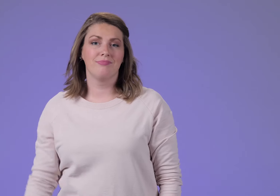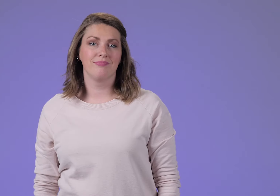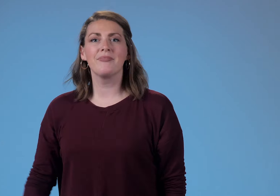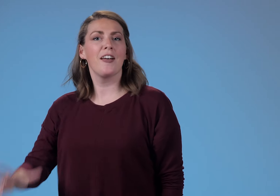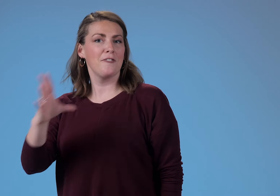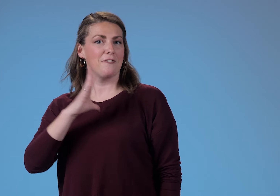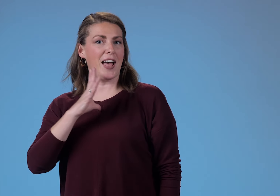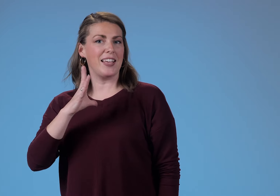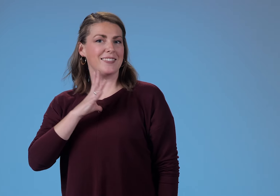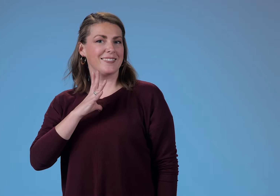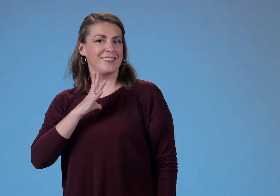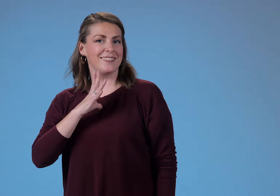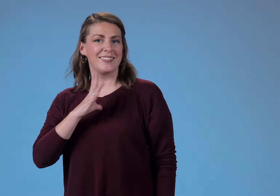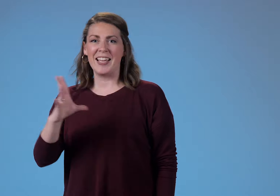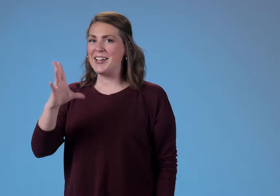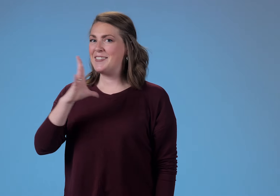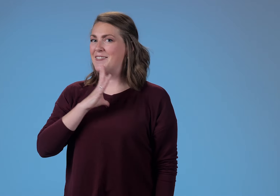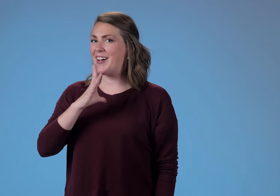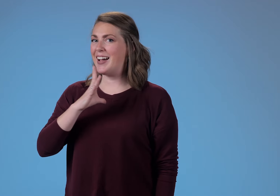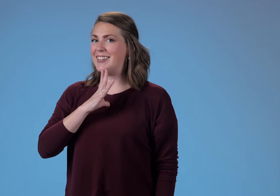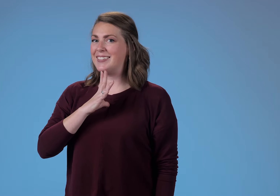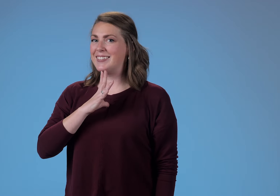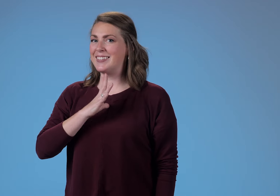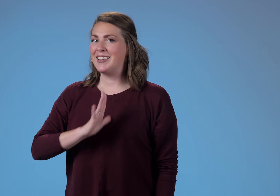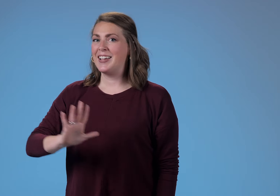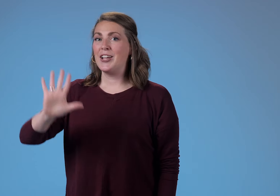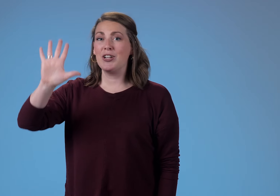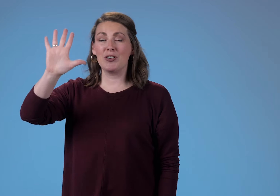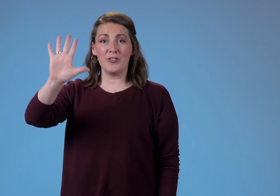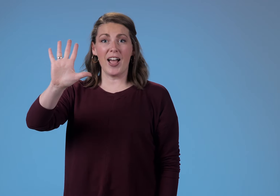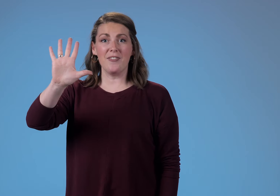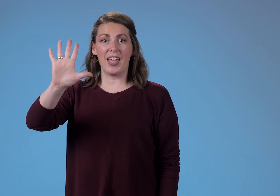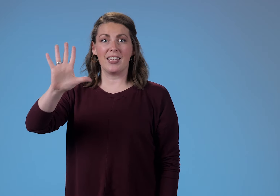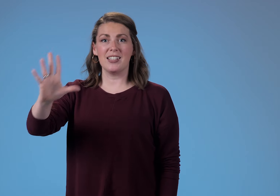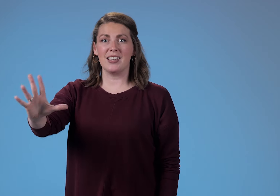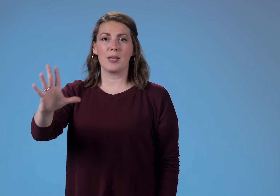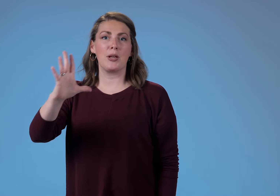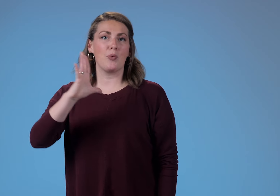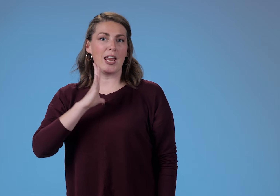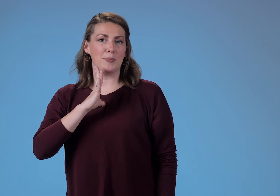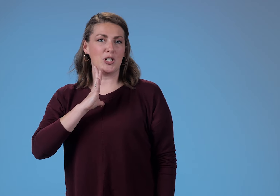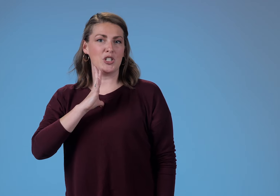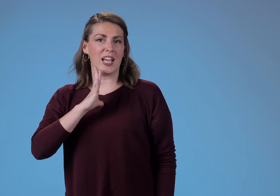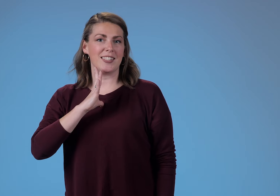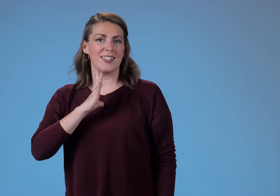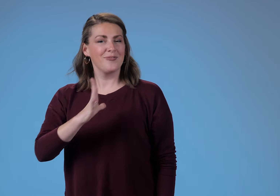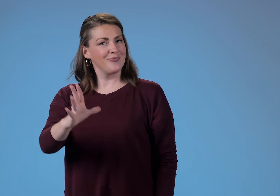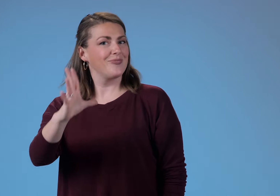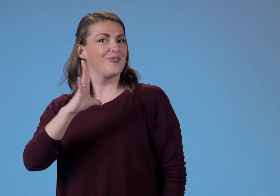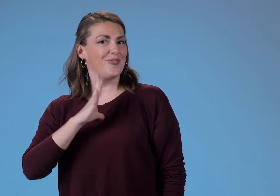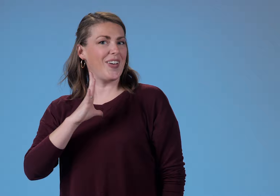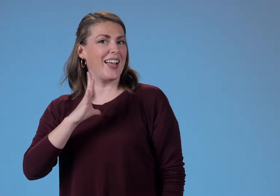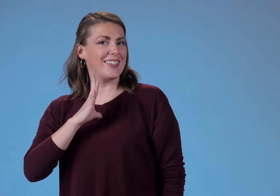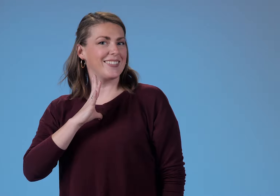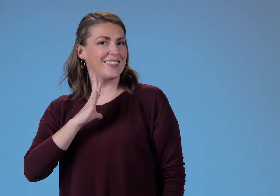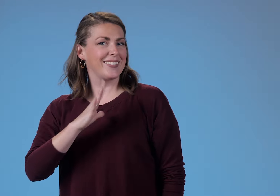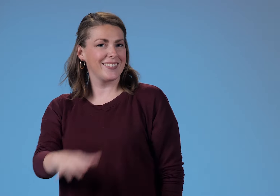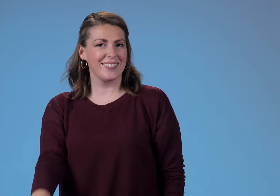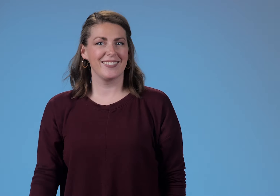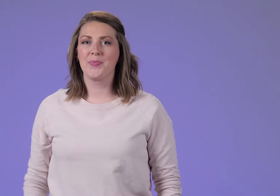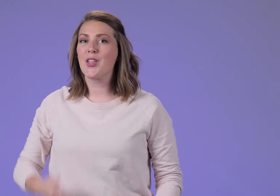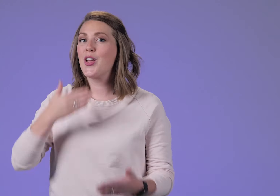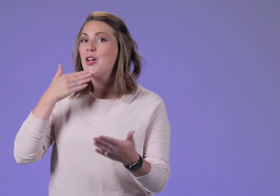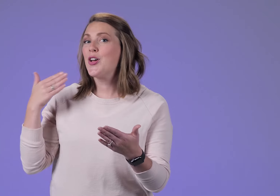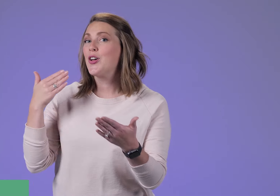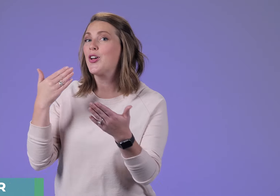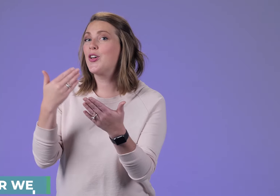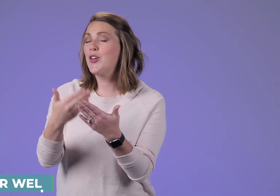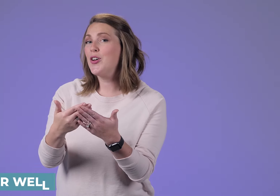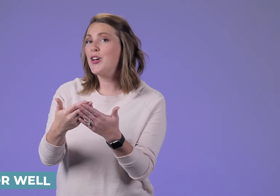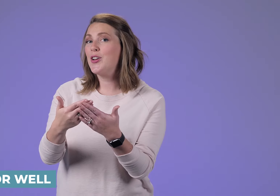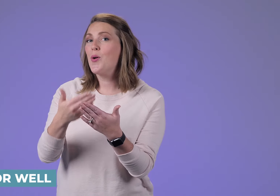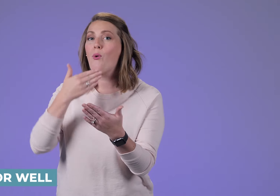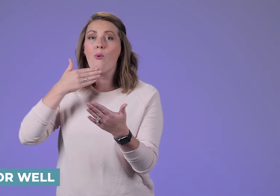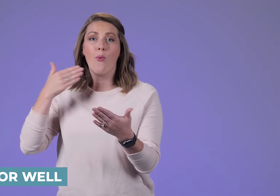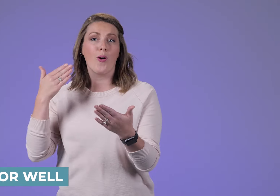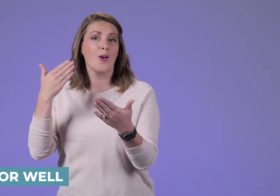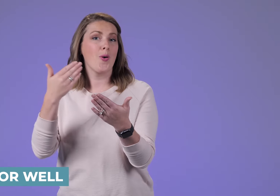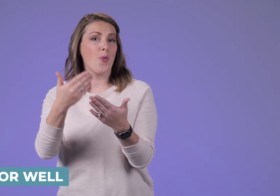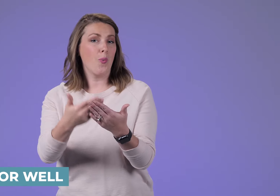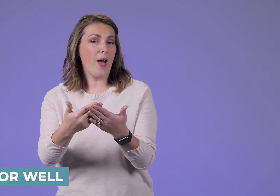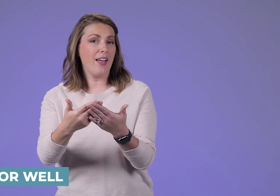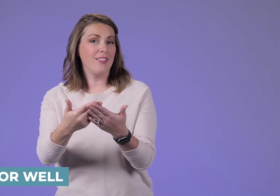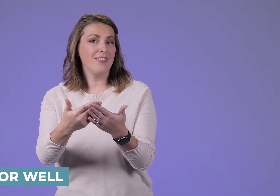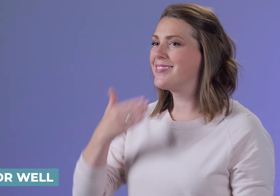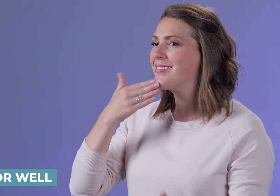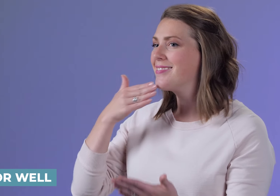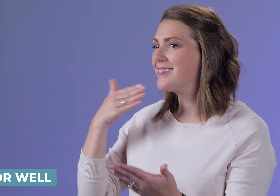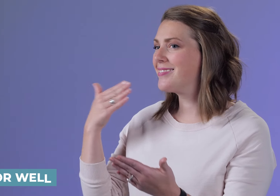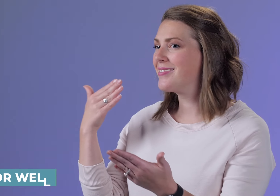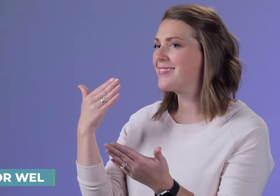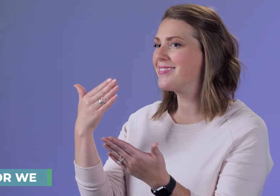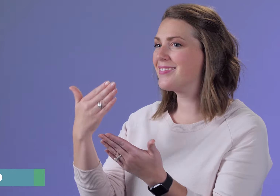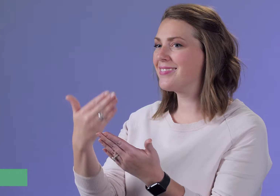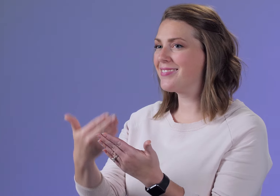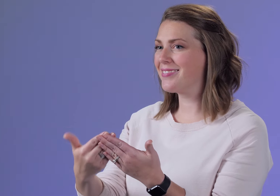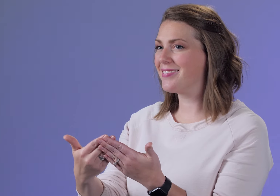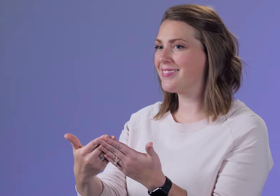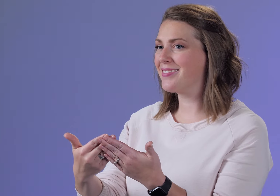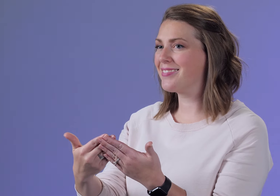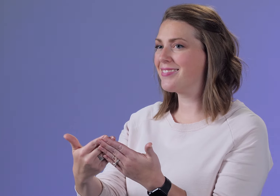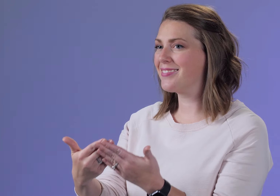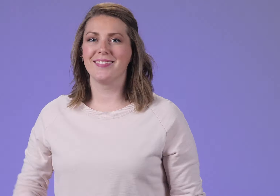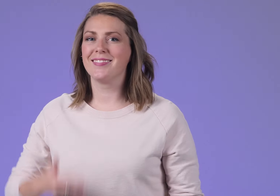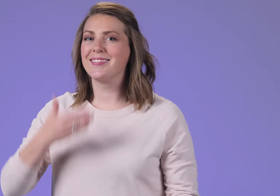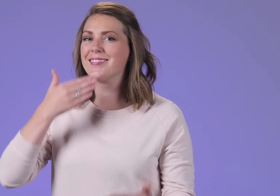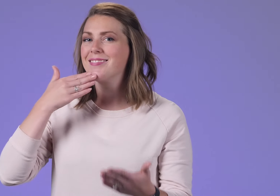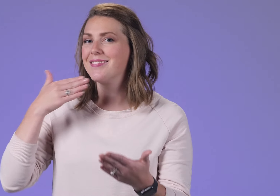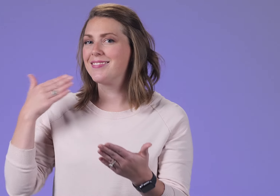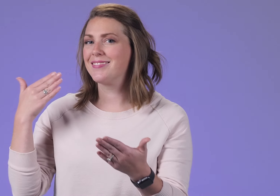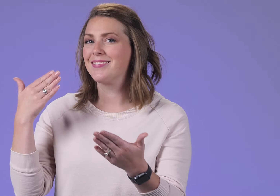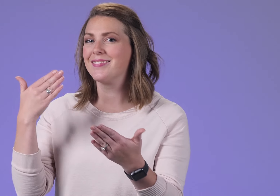'Fine, fine,' your '5' hand is coming right up to your chest, 'fine.' 'Good or well,' your dominant hand is coming down from your